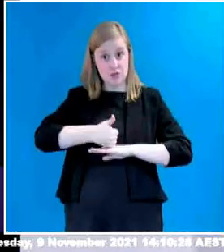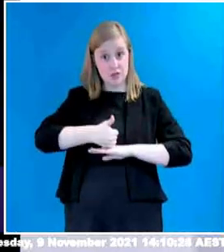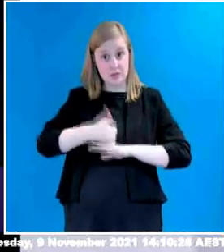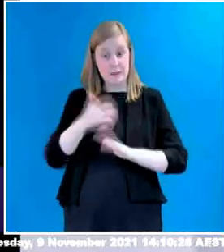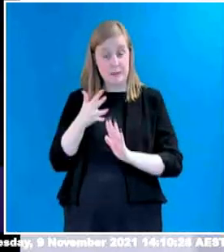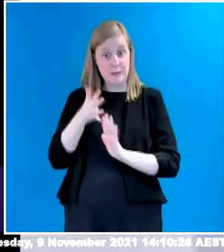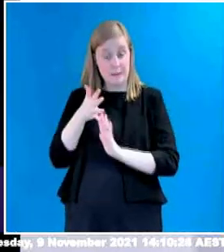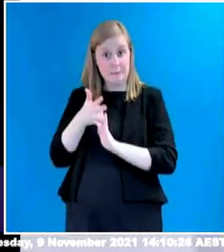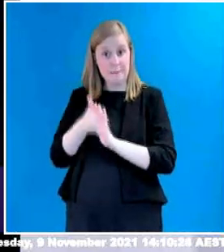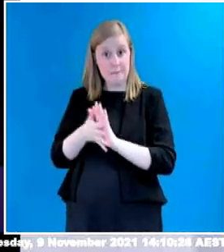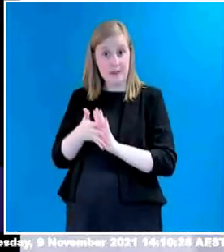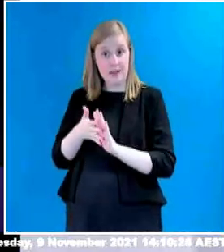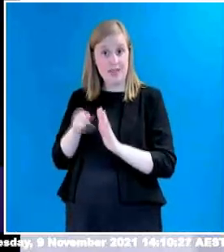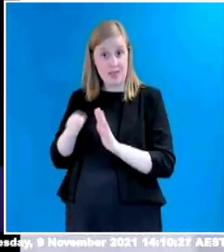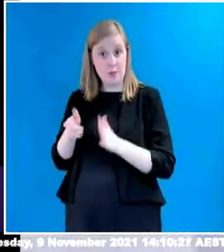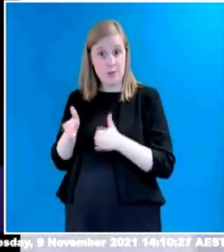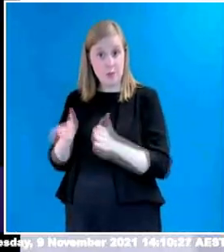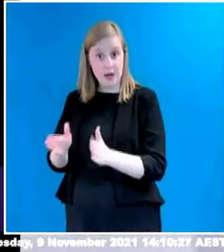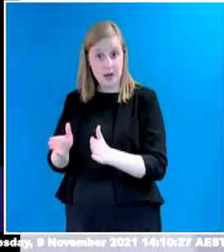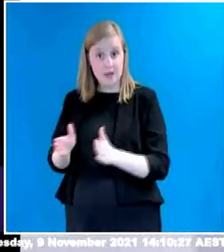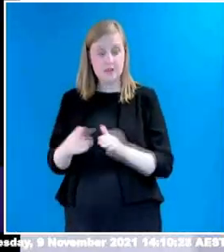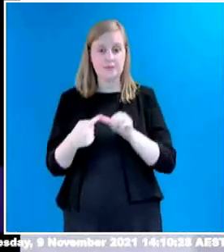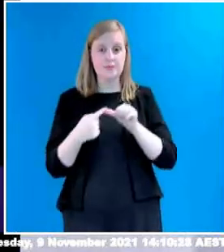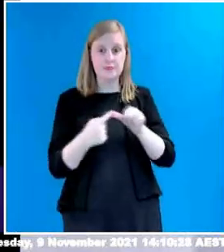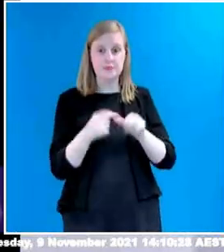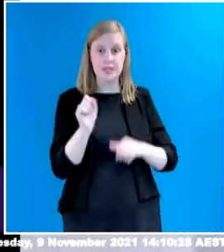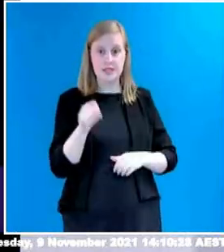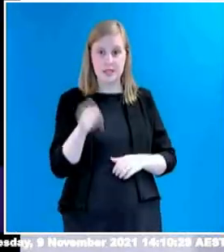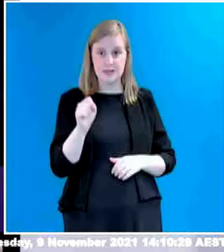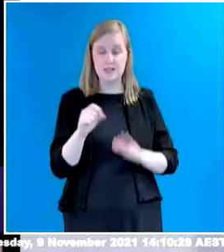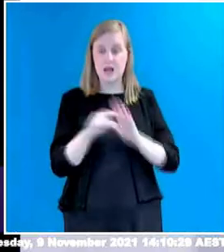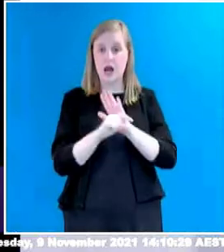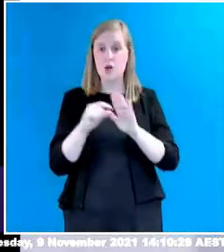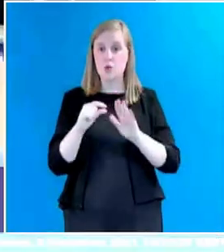If you look at article 4 of the Convention, obviously the obligation